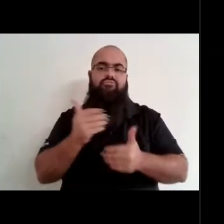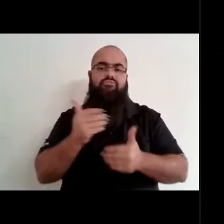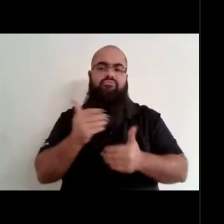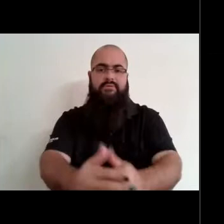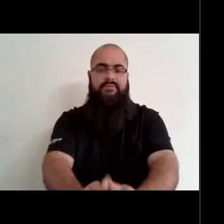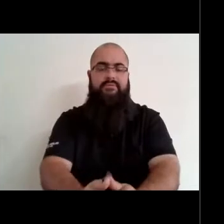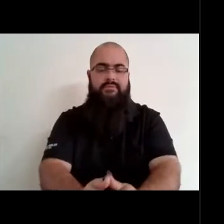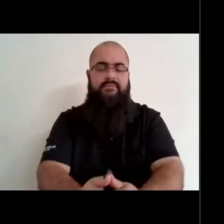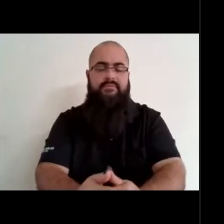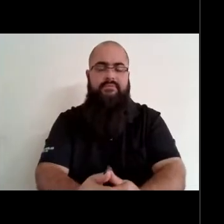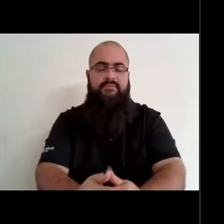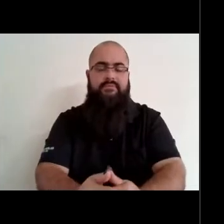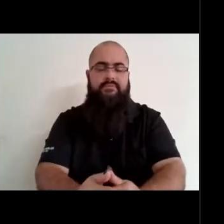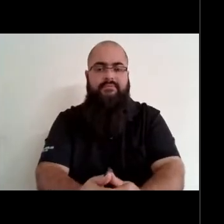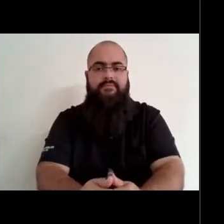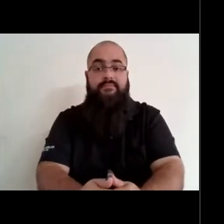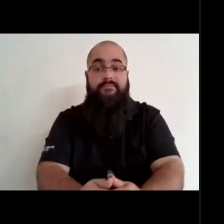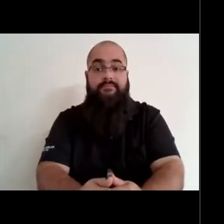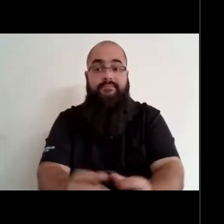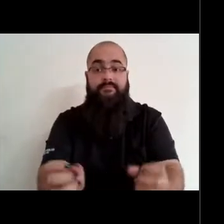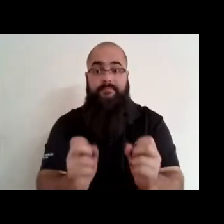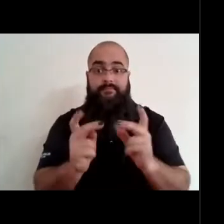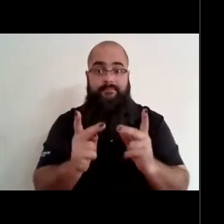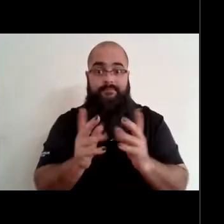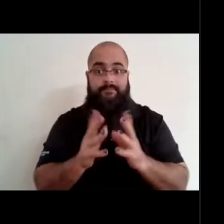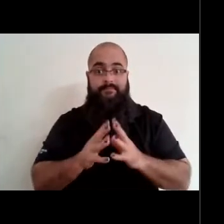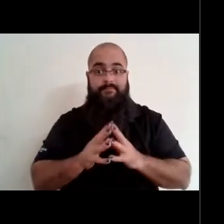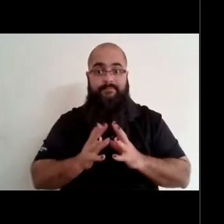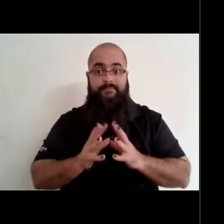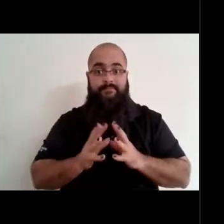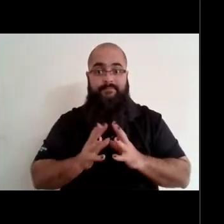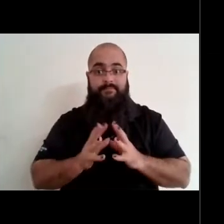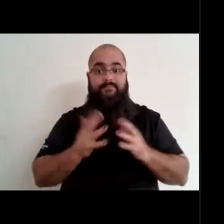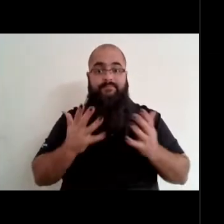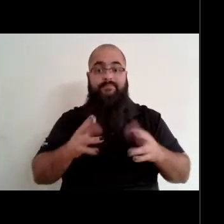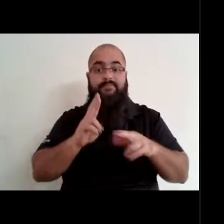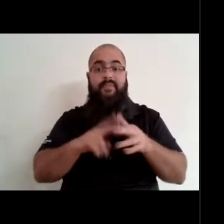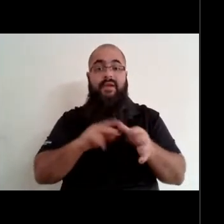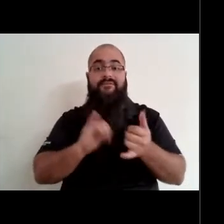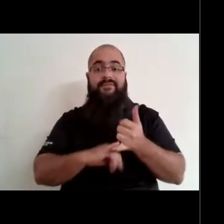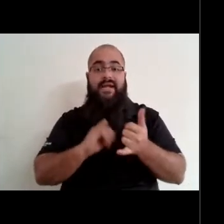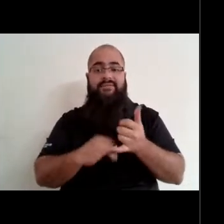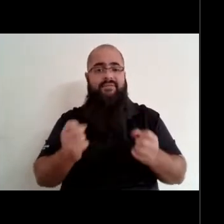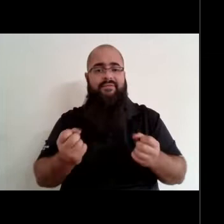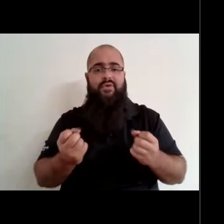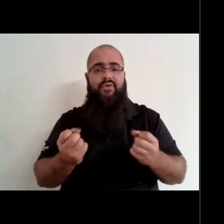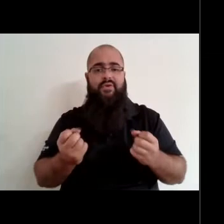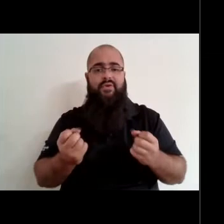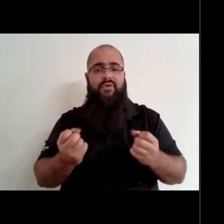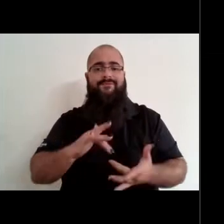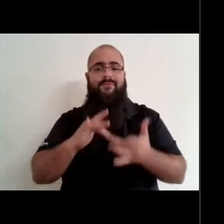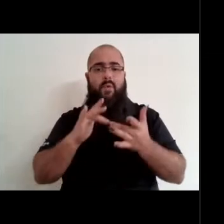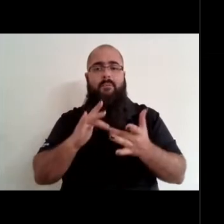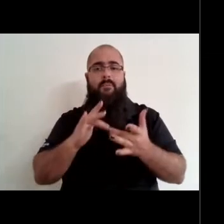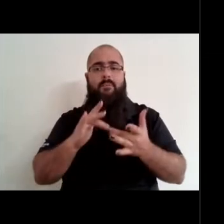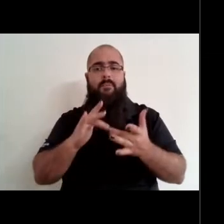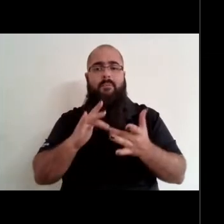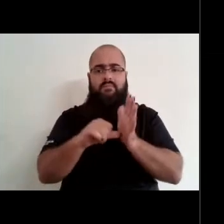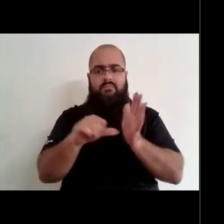Again, we get a lot of people coming into court, especially it's the first return date.